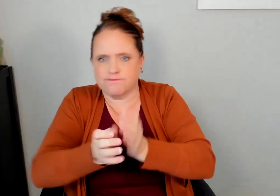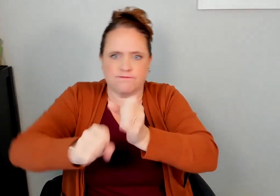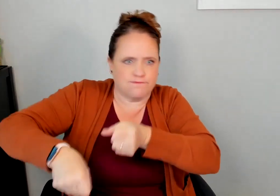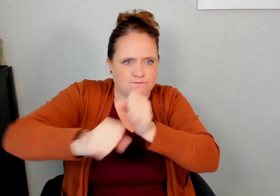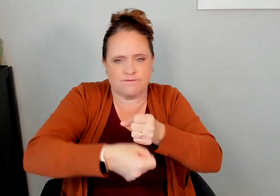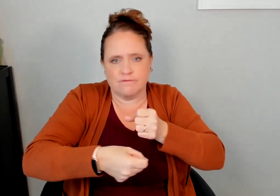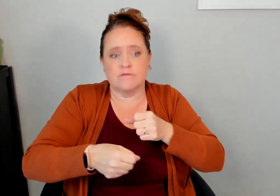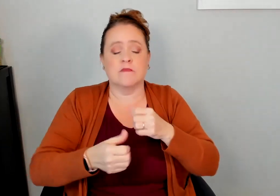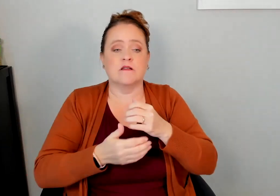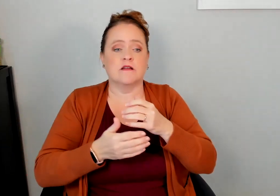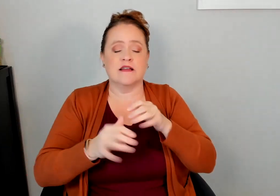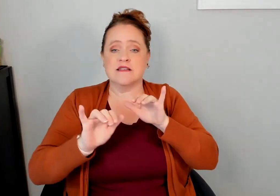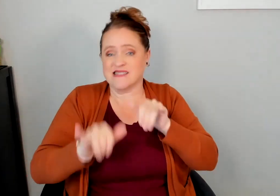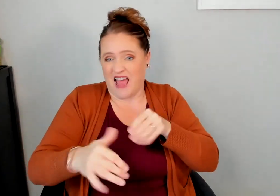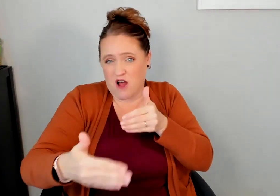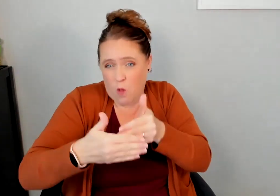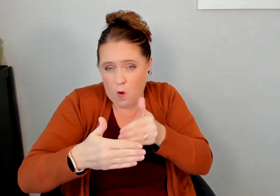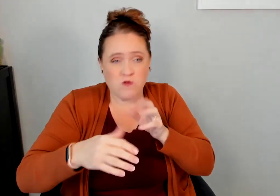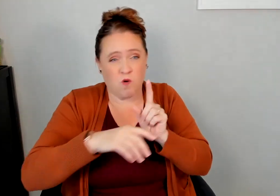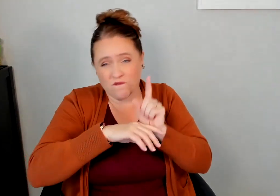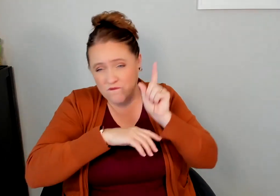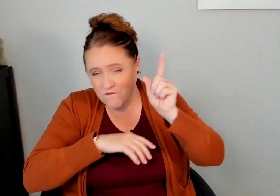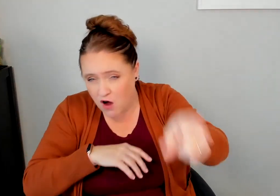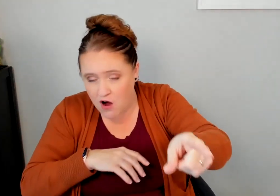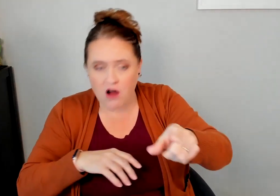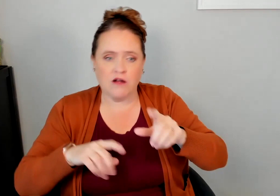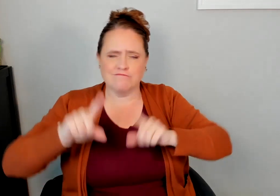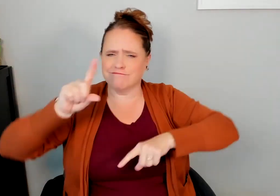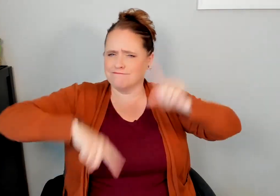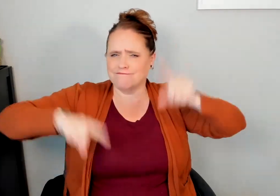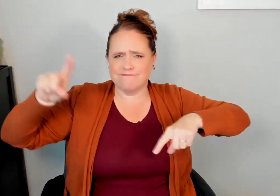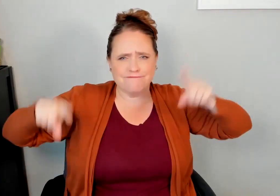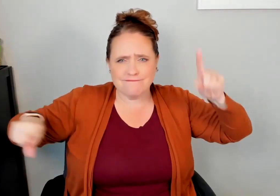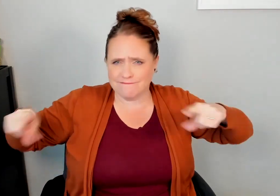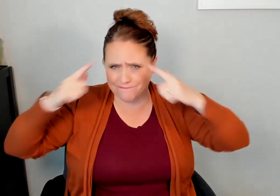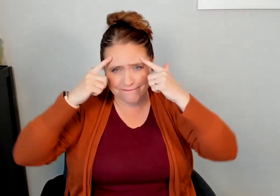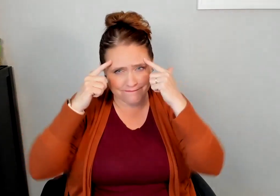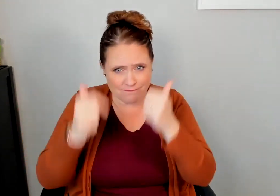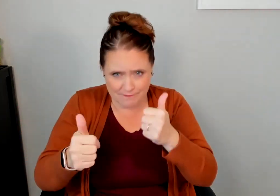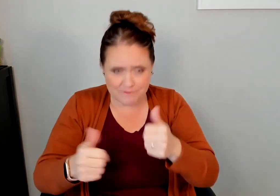some got out and kayaked some kayaked close to shore some went much further out